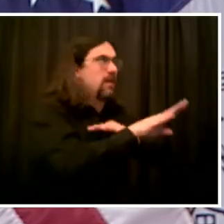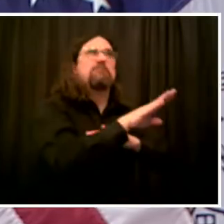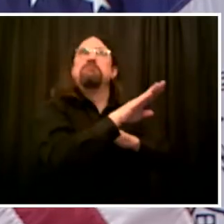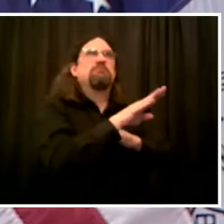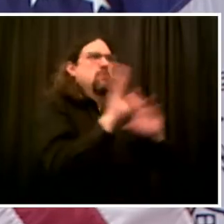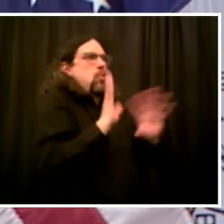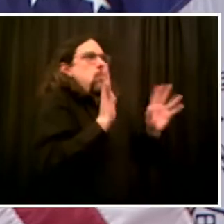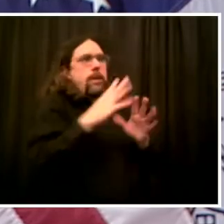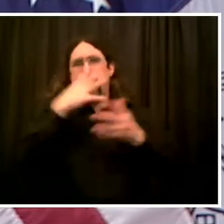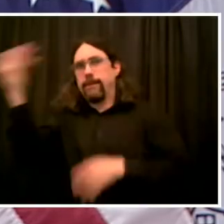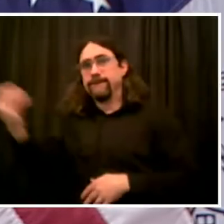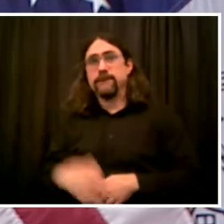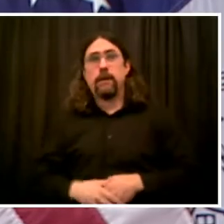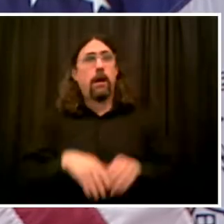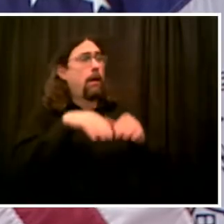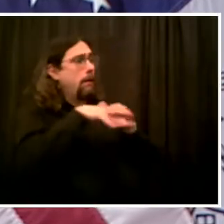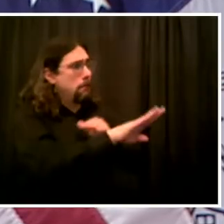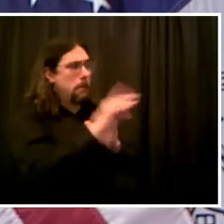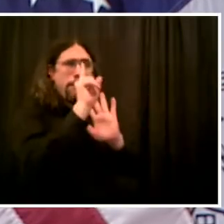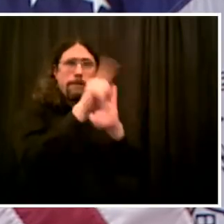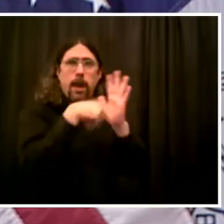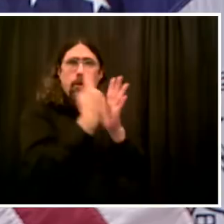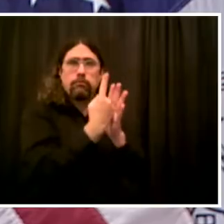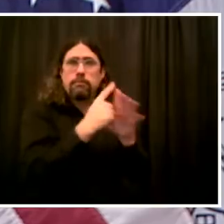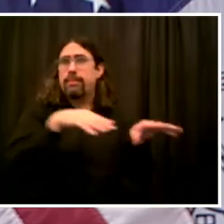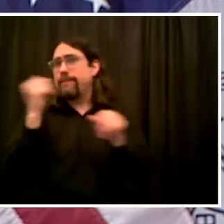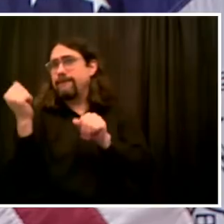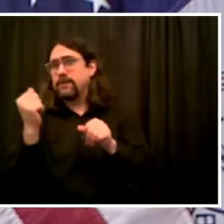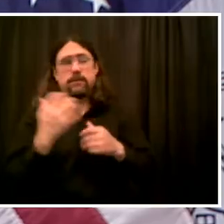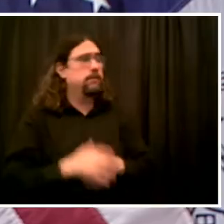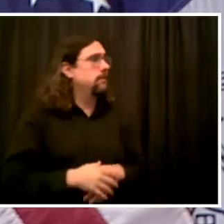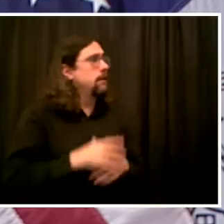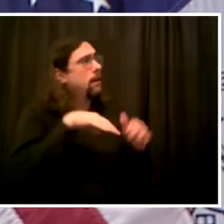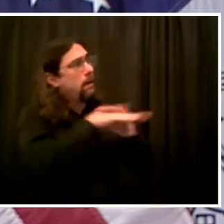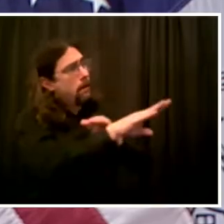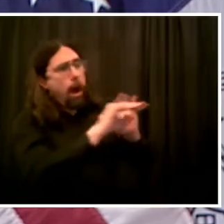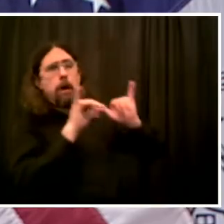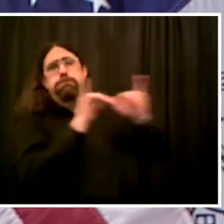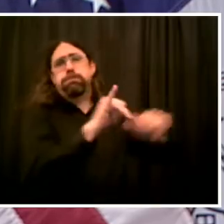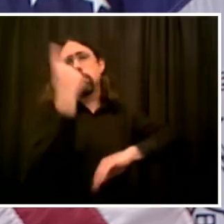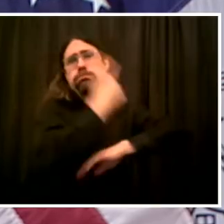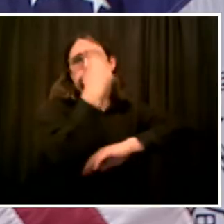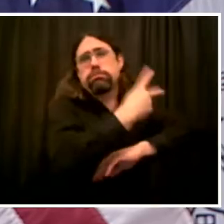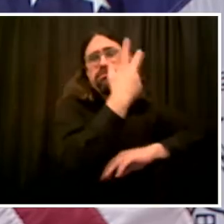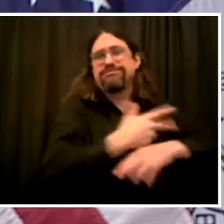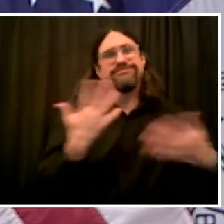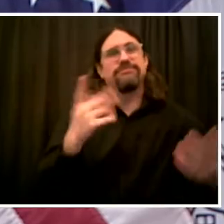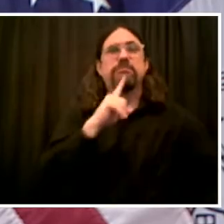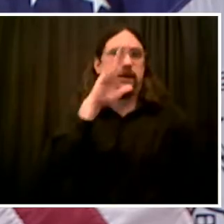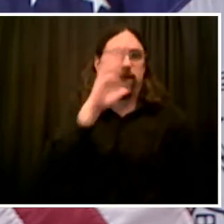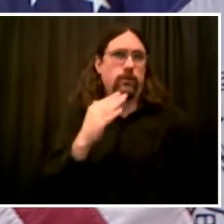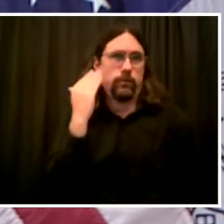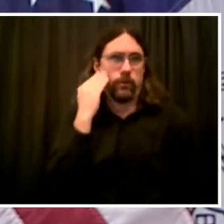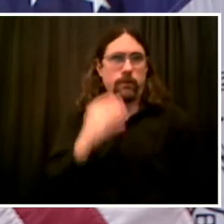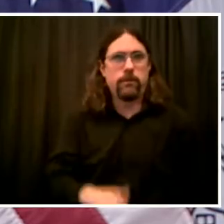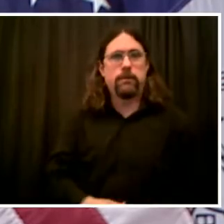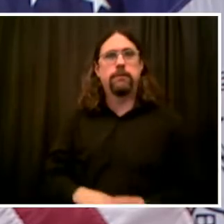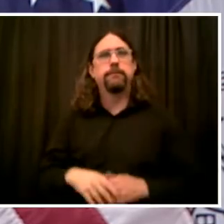PEOPLE. NEXT IS BRIDGETTE FROM WNYZ. BRIDGETT E? G OO DMONIRNG, MR. MAYOR.